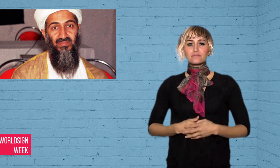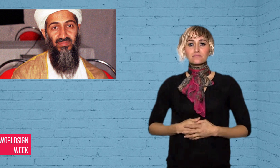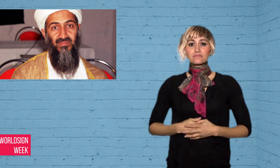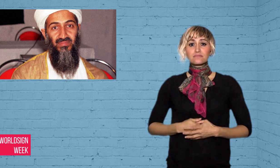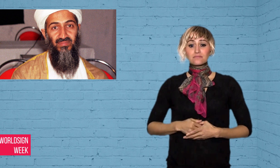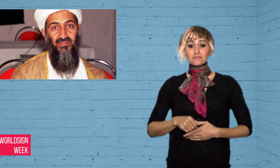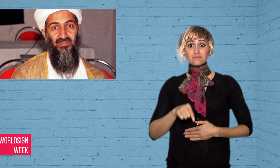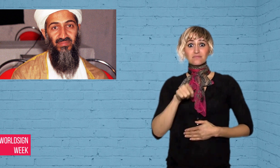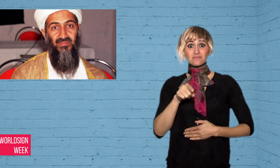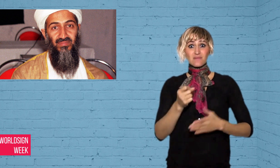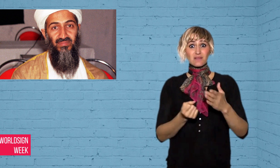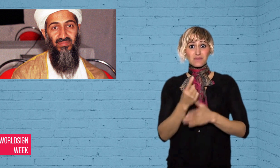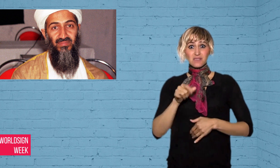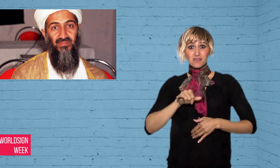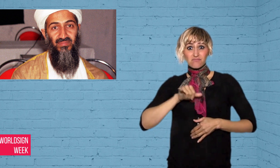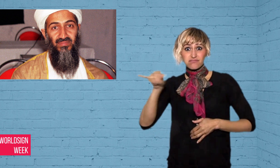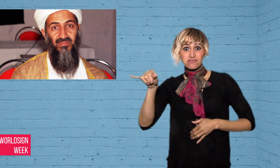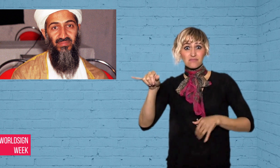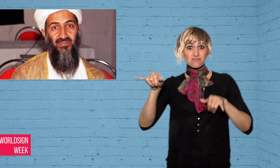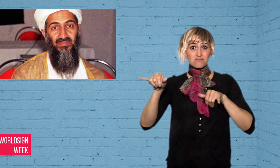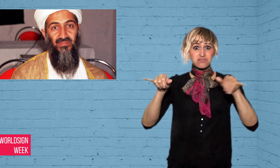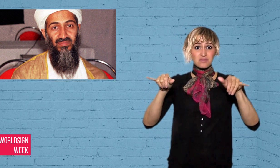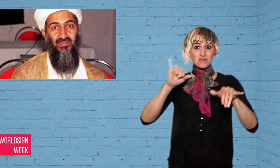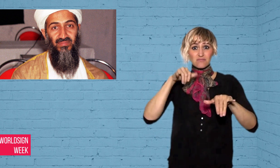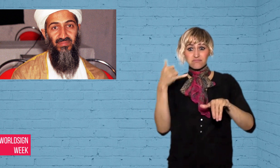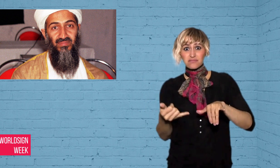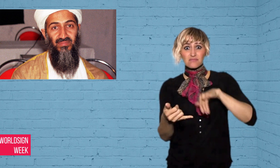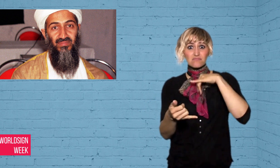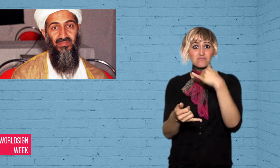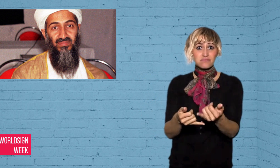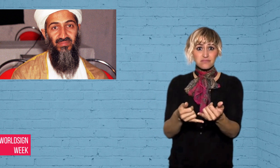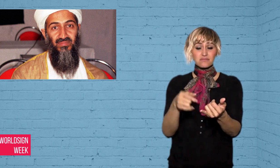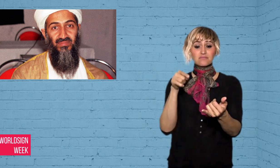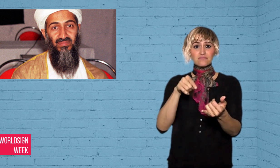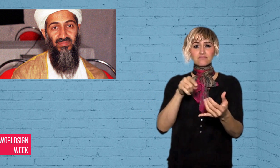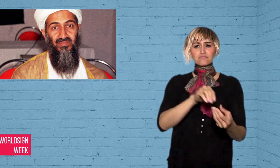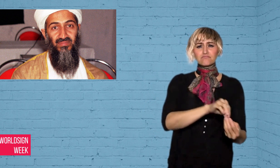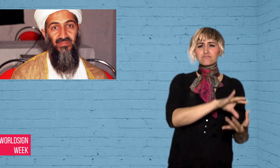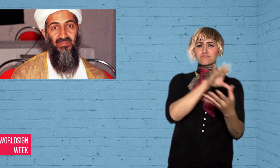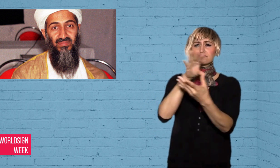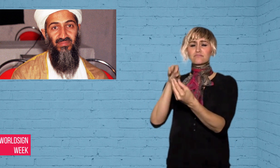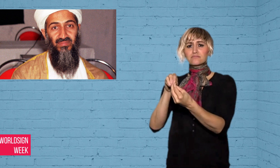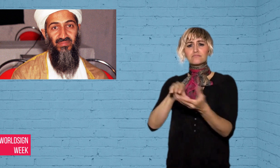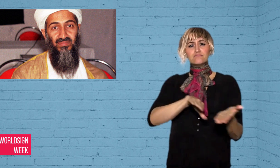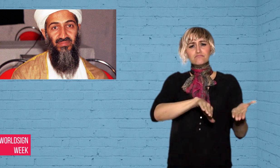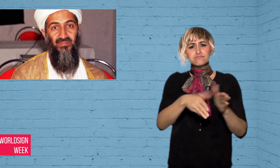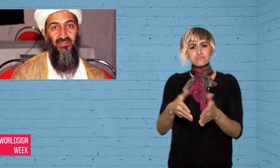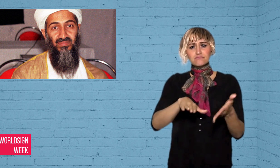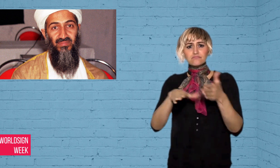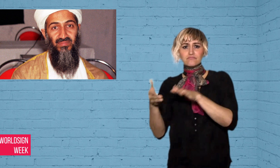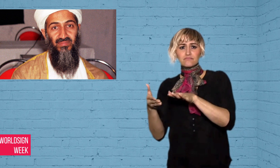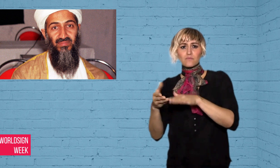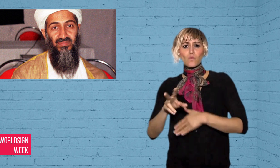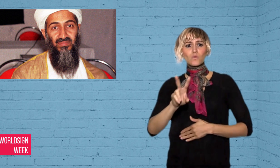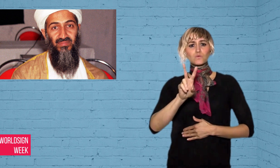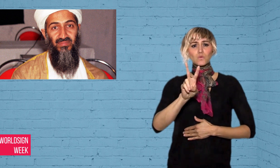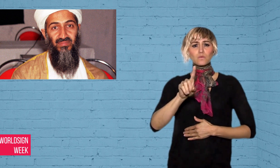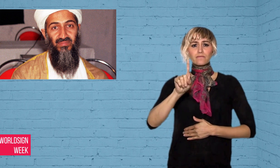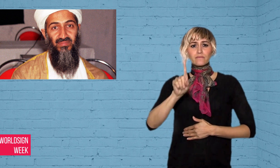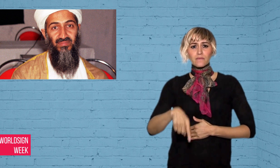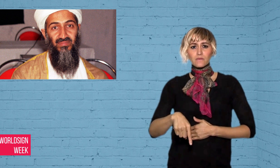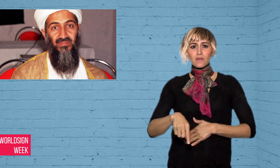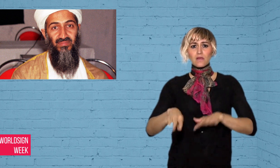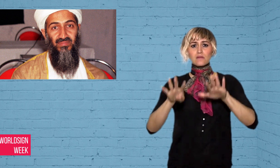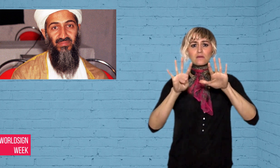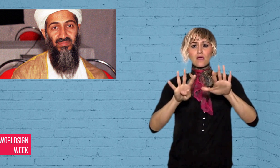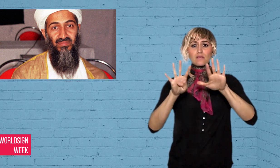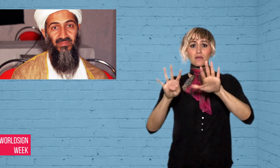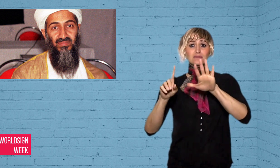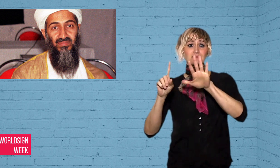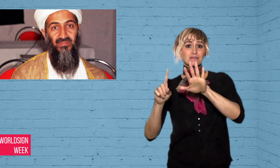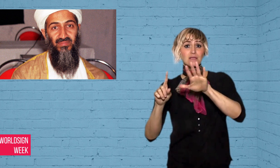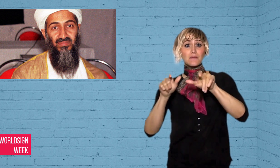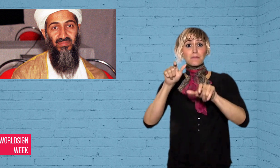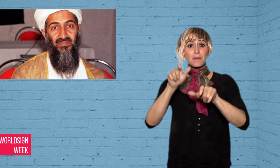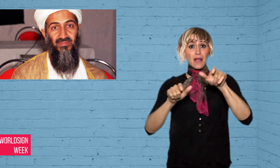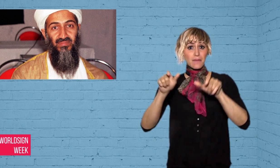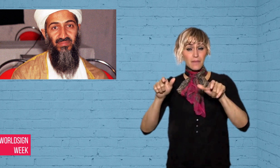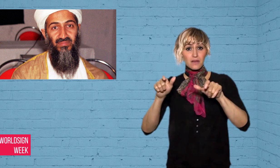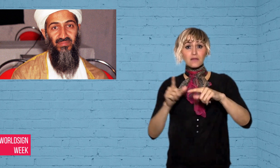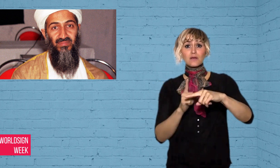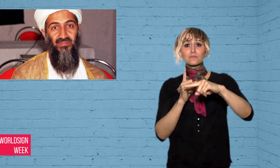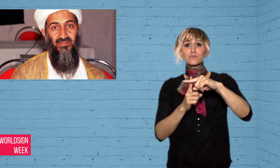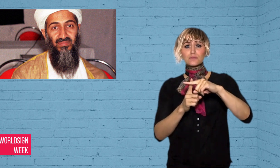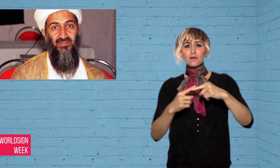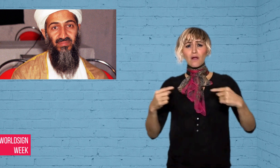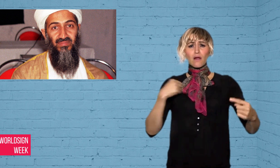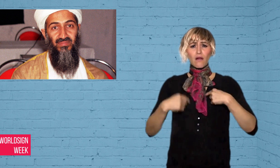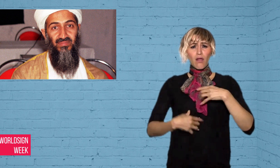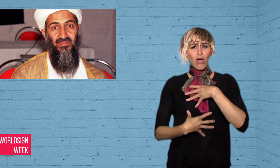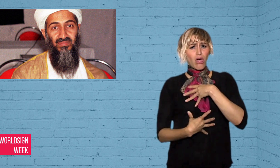The attacks killed 2,996 people and injured over